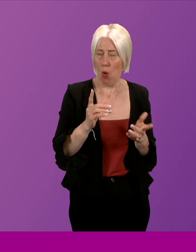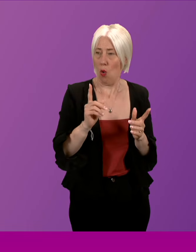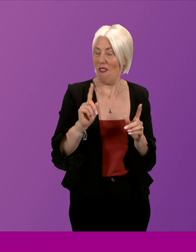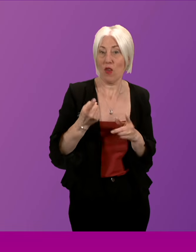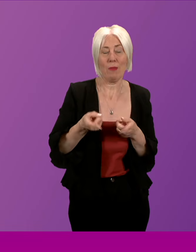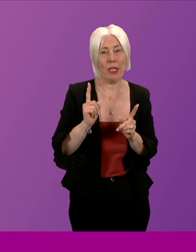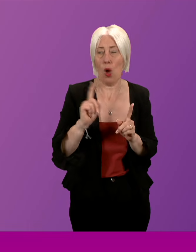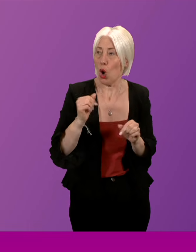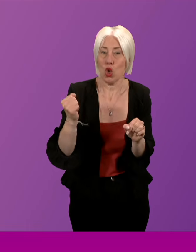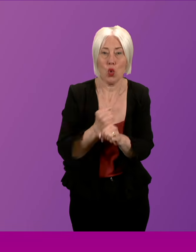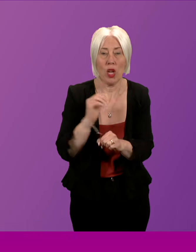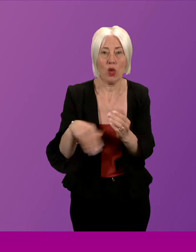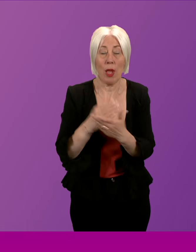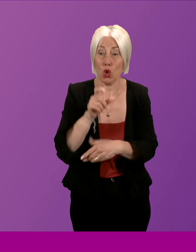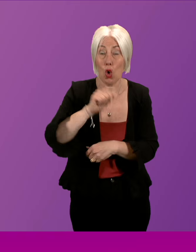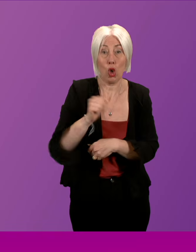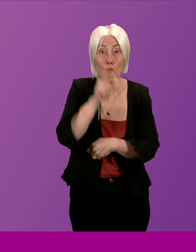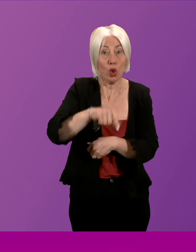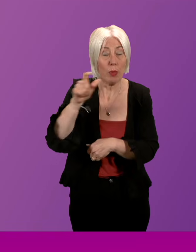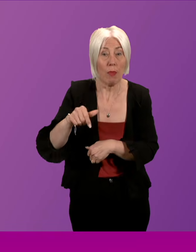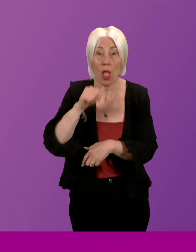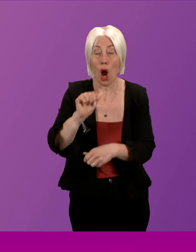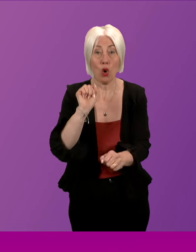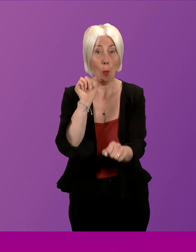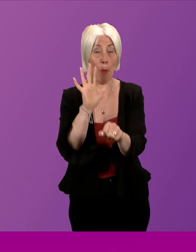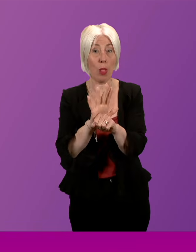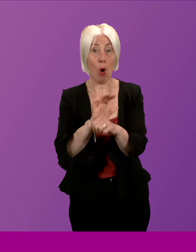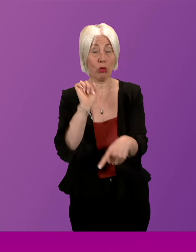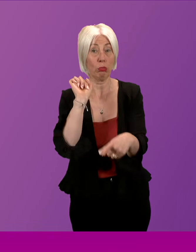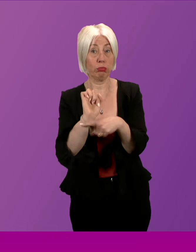doing to ensure that Scots are not unfairly blocked from entering the United States?